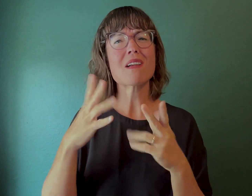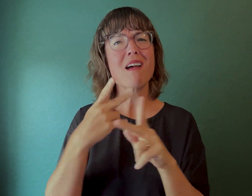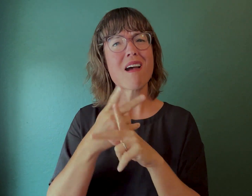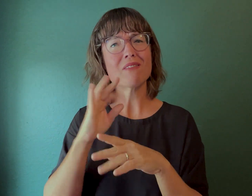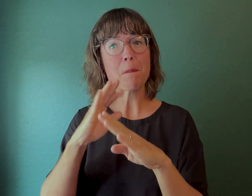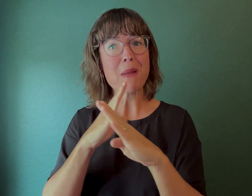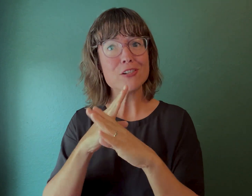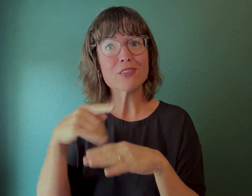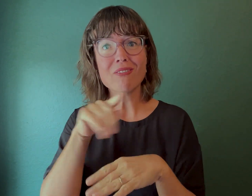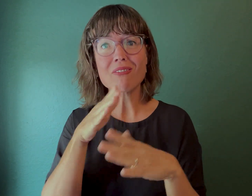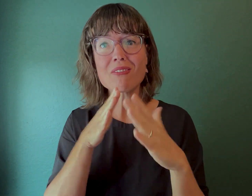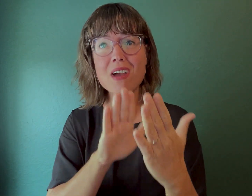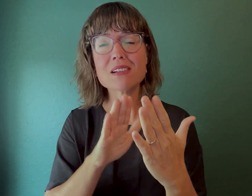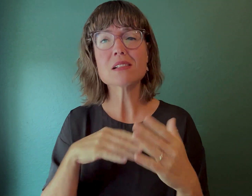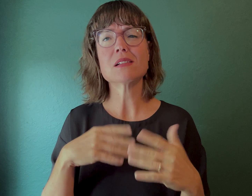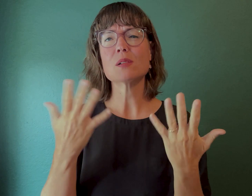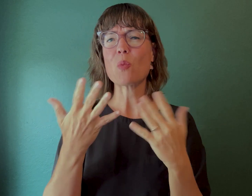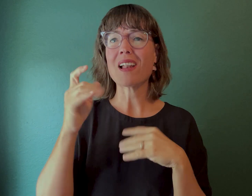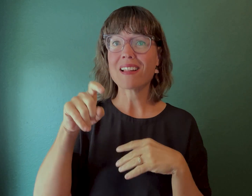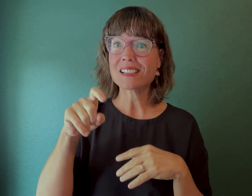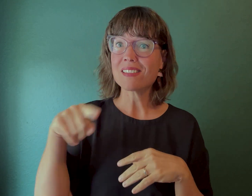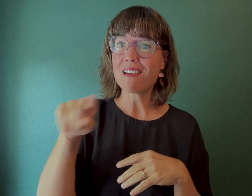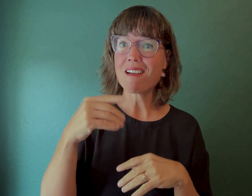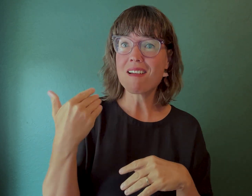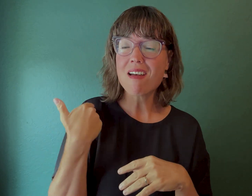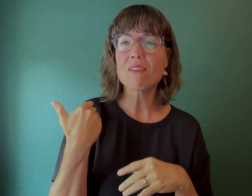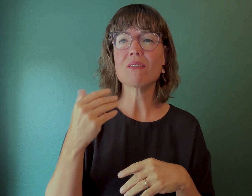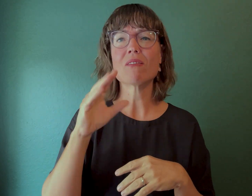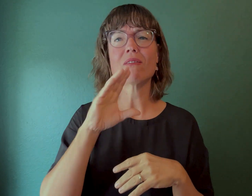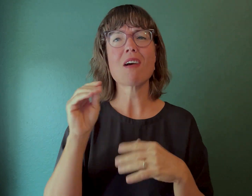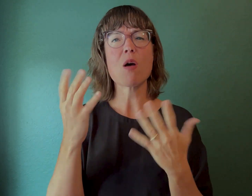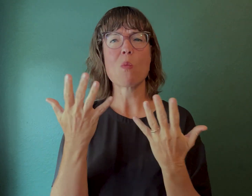what sorts of barriers they are facing, what needs may exist for them,